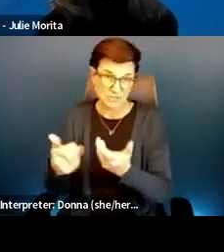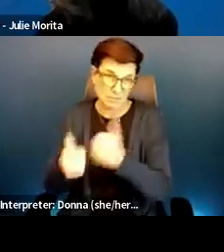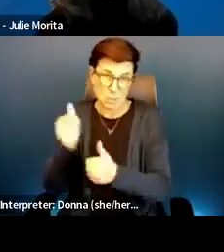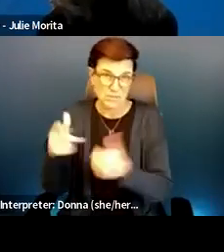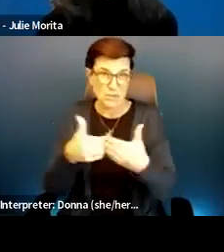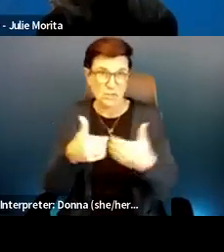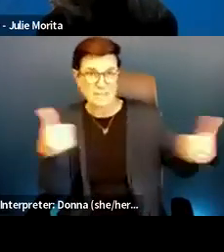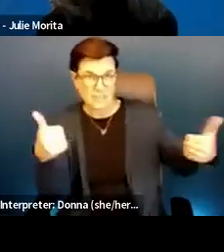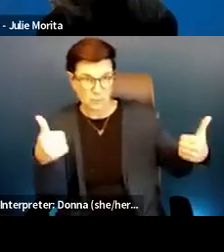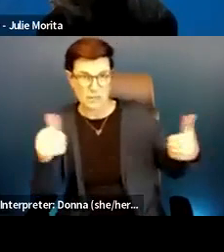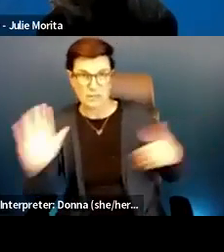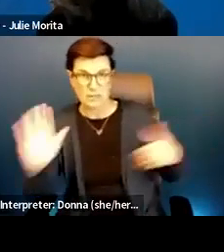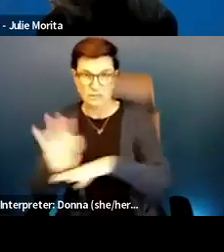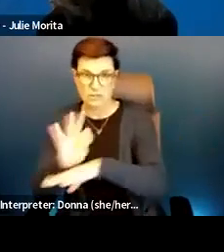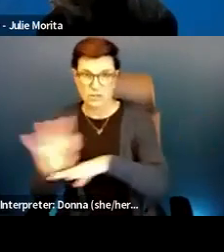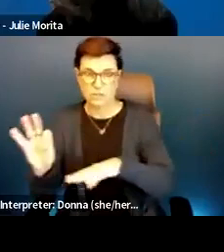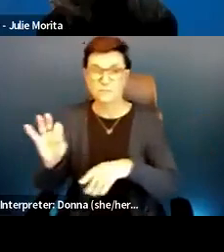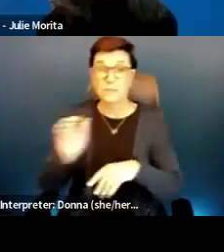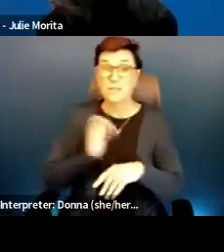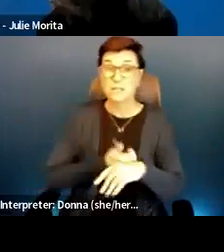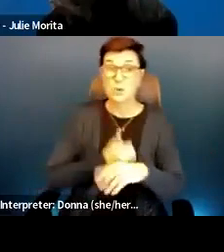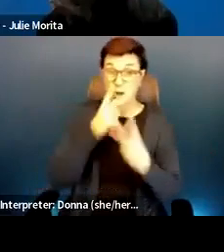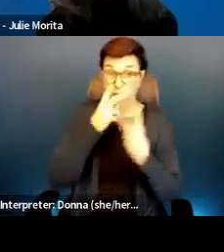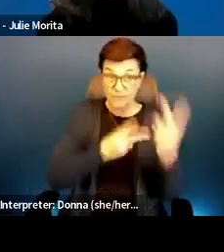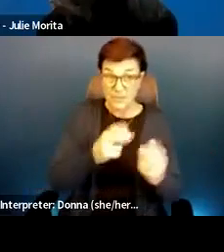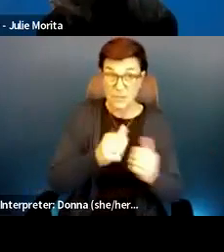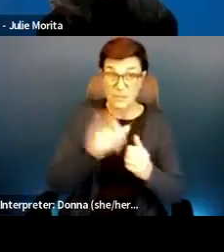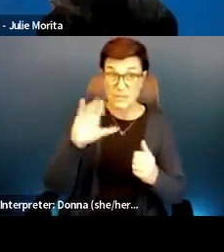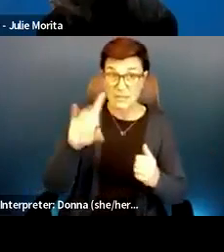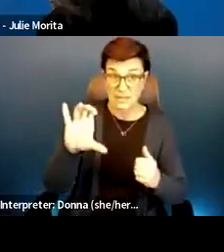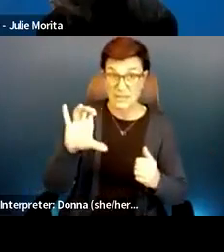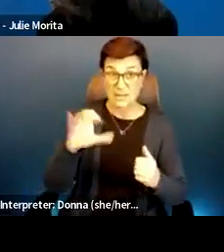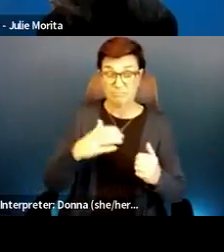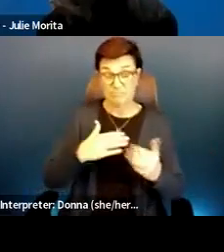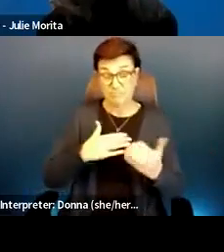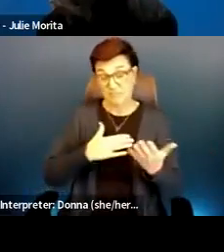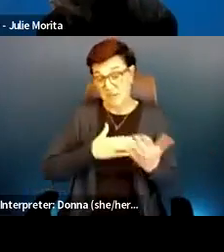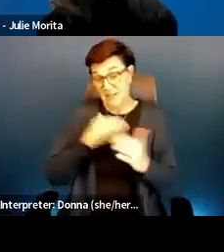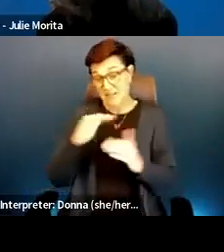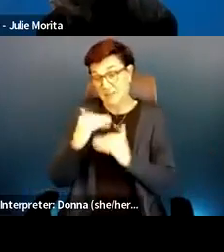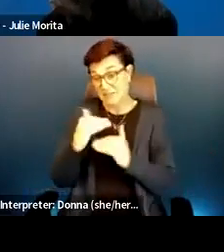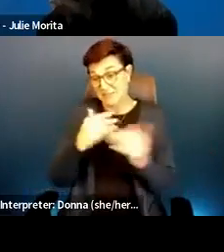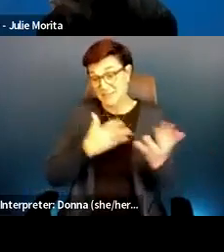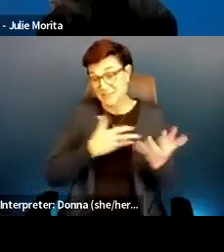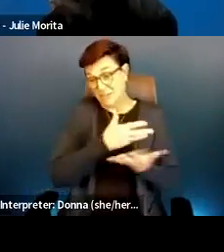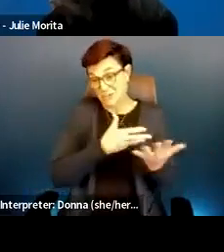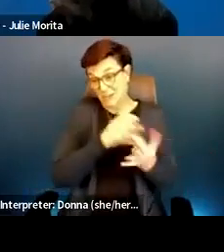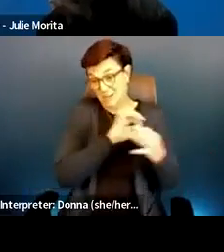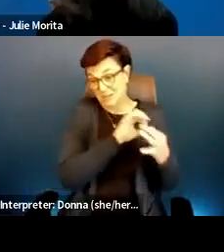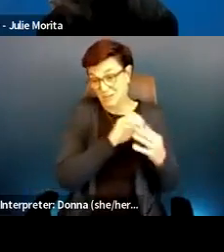And I think from our visit with the CDC, it seems to me, with my limited interaction with the CDC, that there is a strong priority,